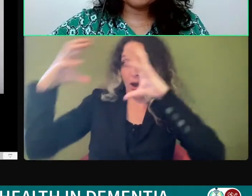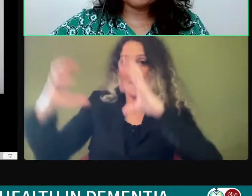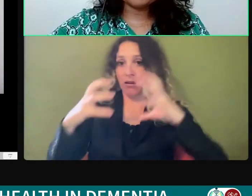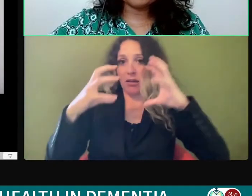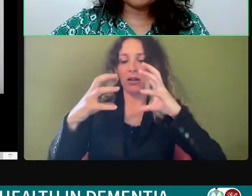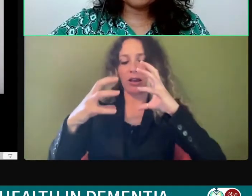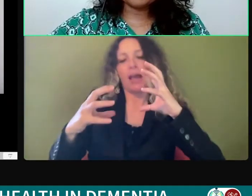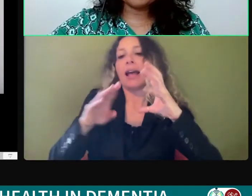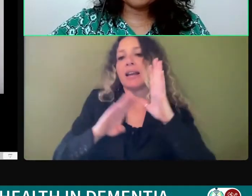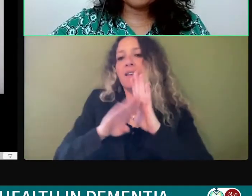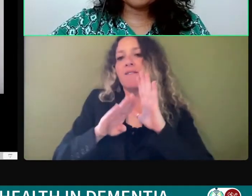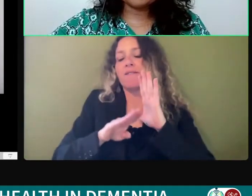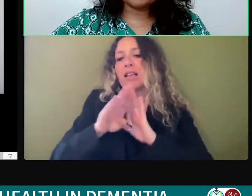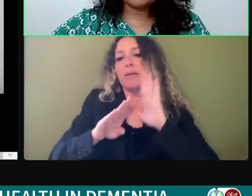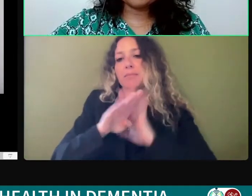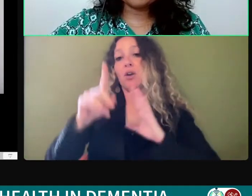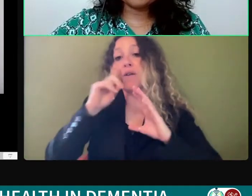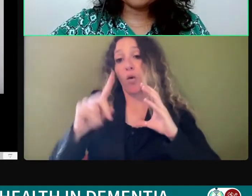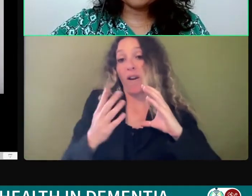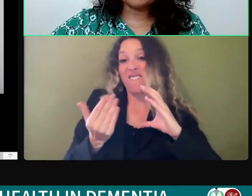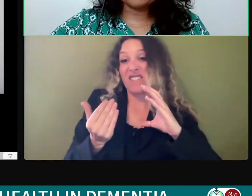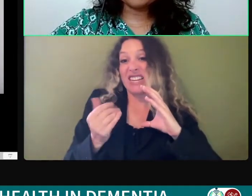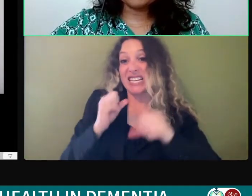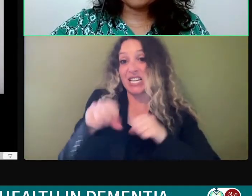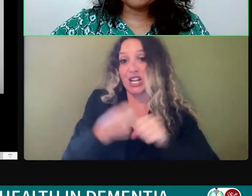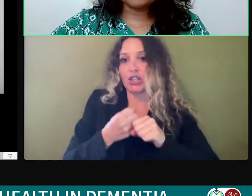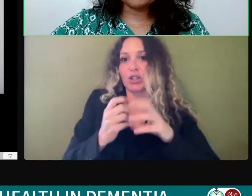before people even start to manifest clinical symptoms like, memory loss